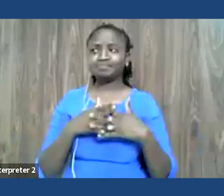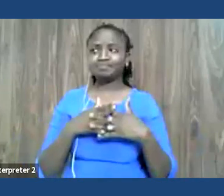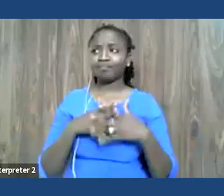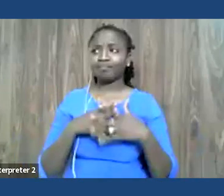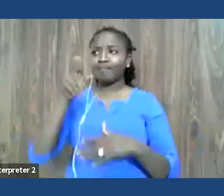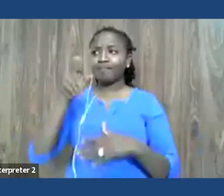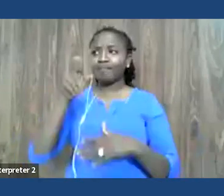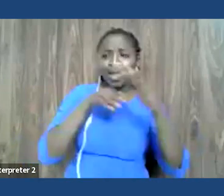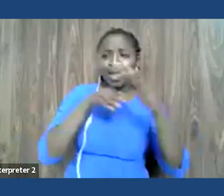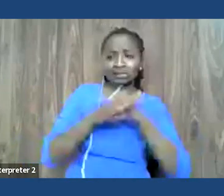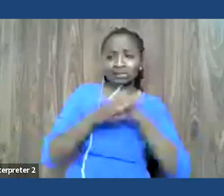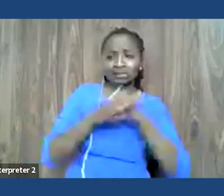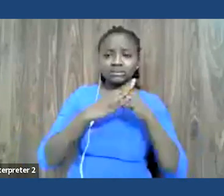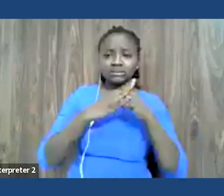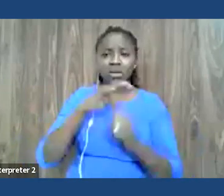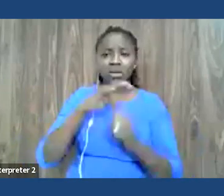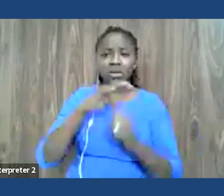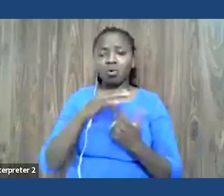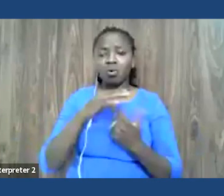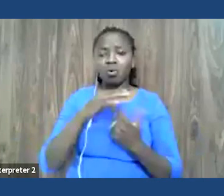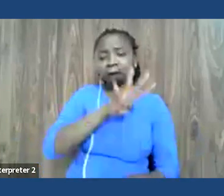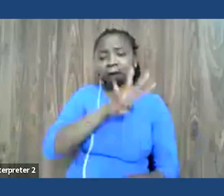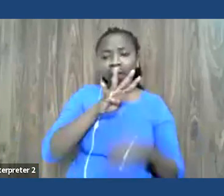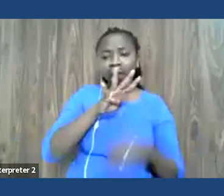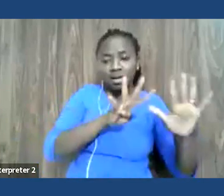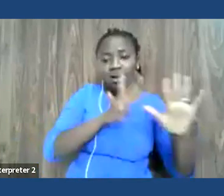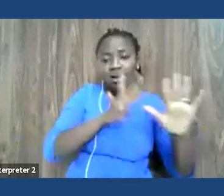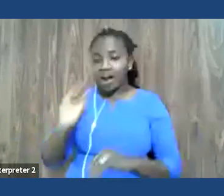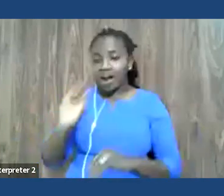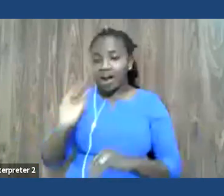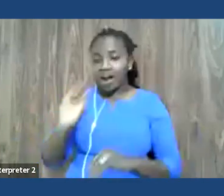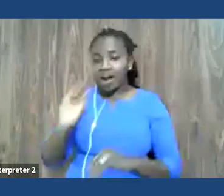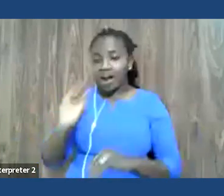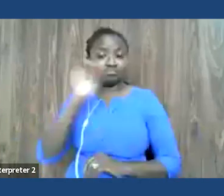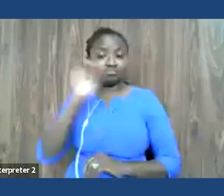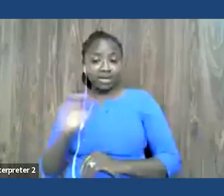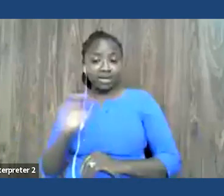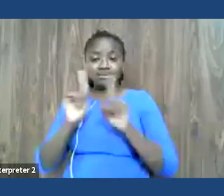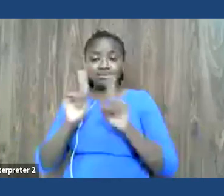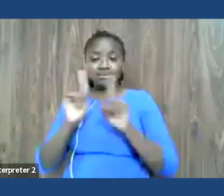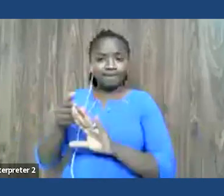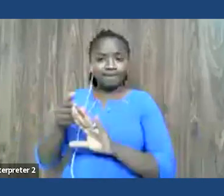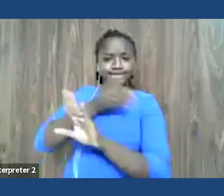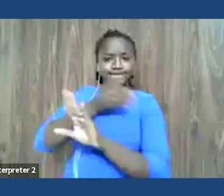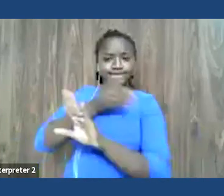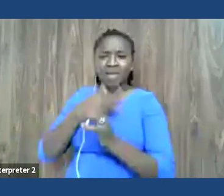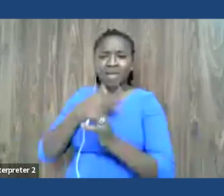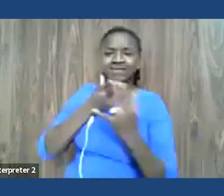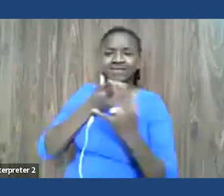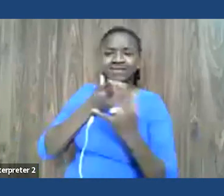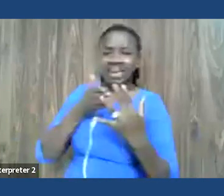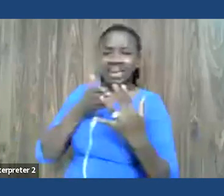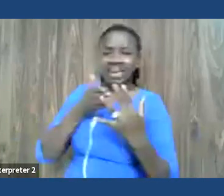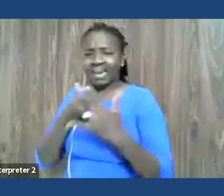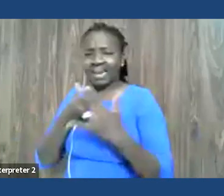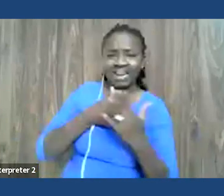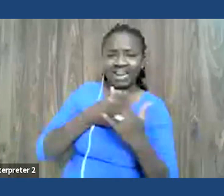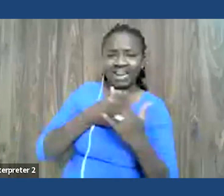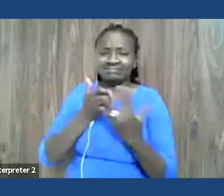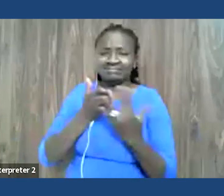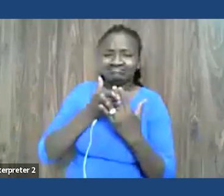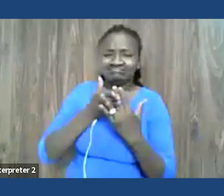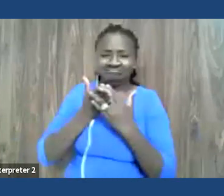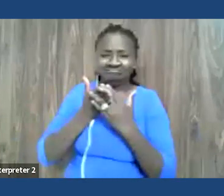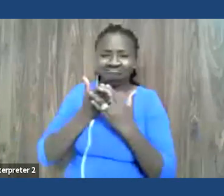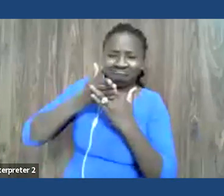design and the other three barriers that are -- two barriers are becoming the bigger impact,